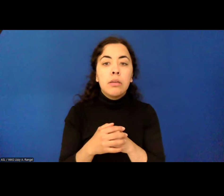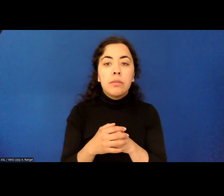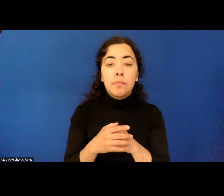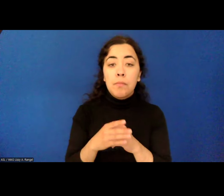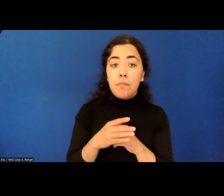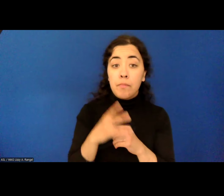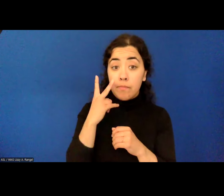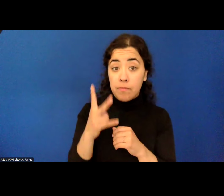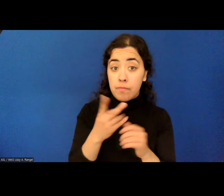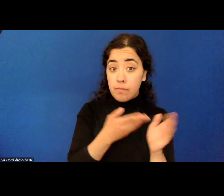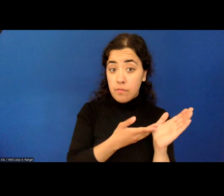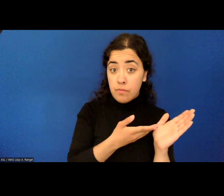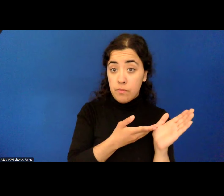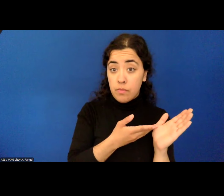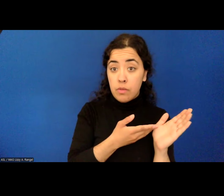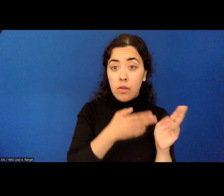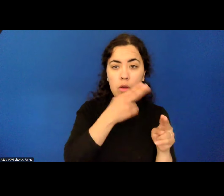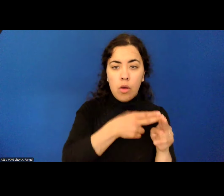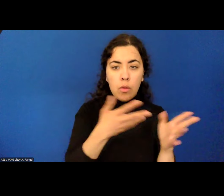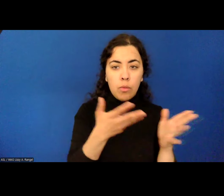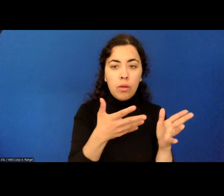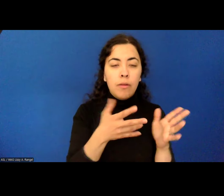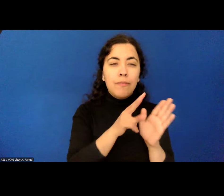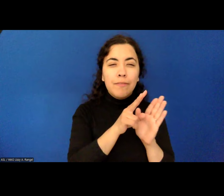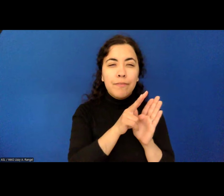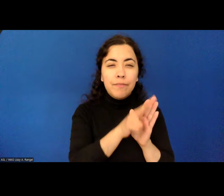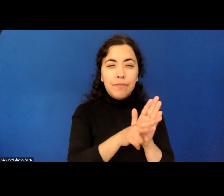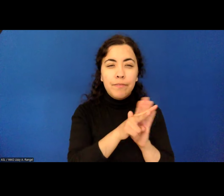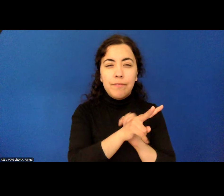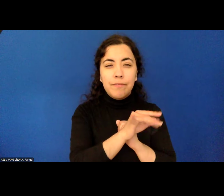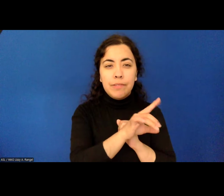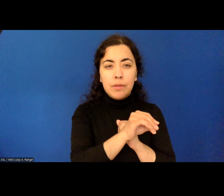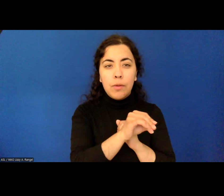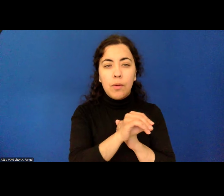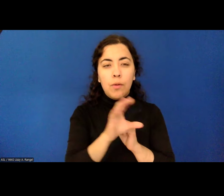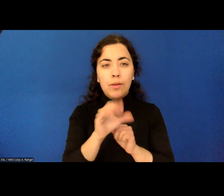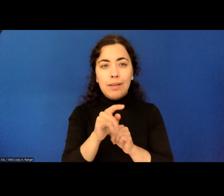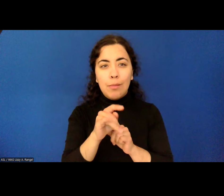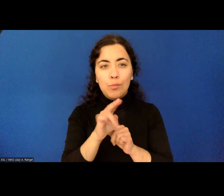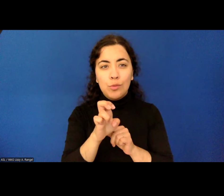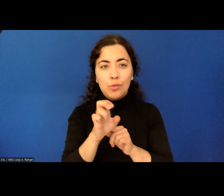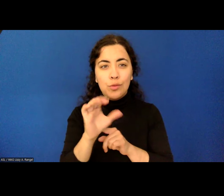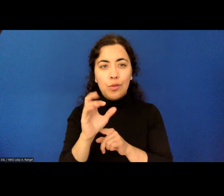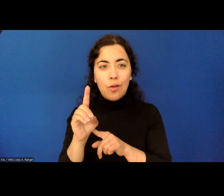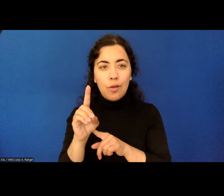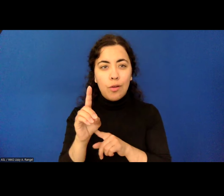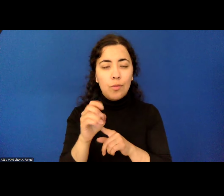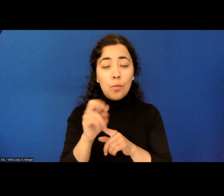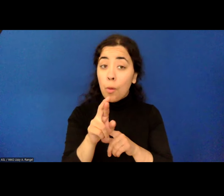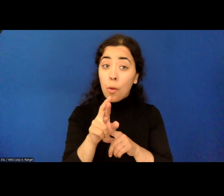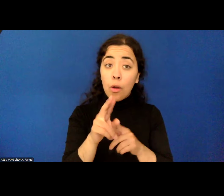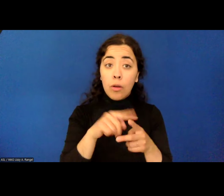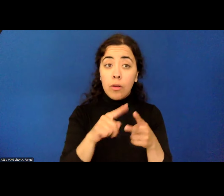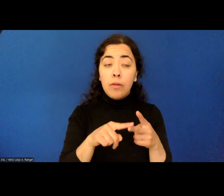capture card or video capture device. And what this is is basically connects from your video